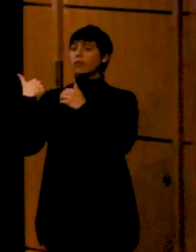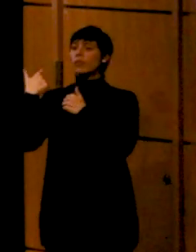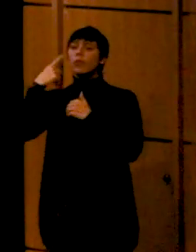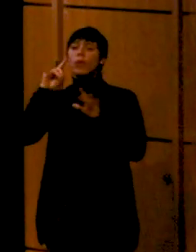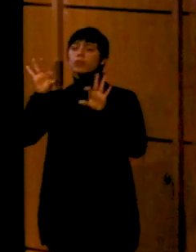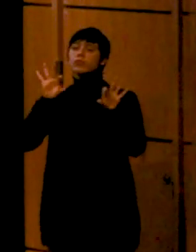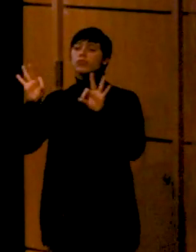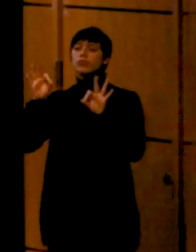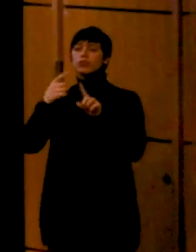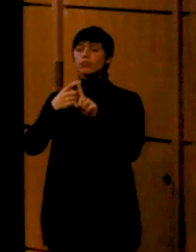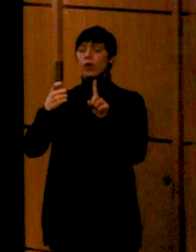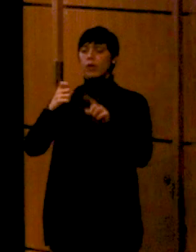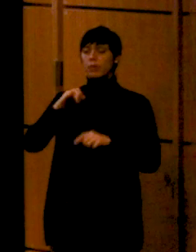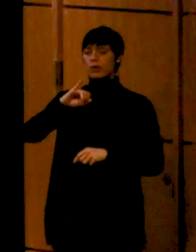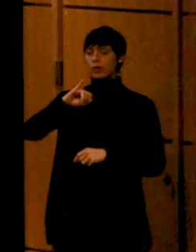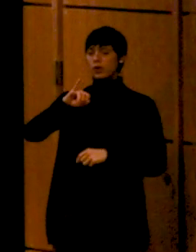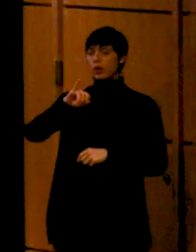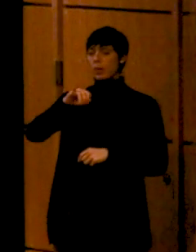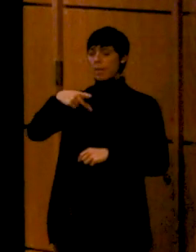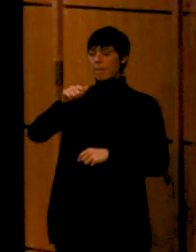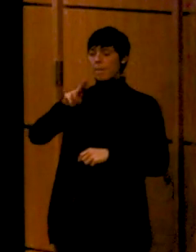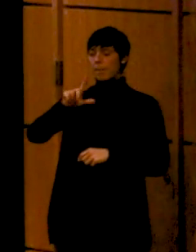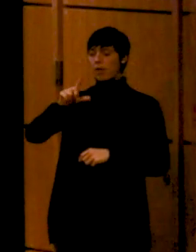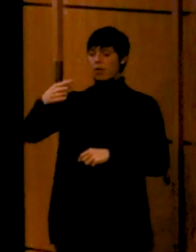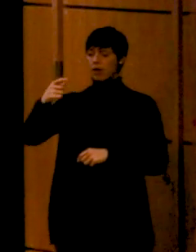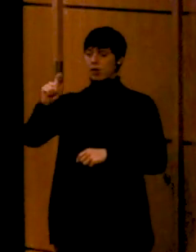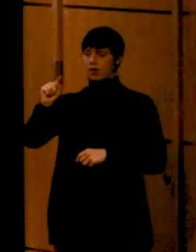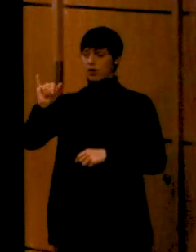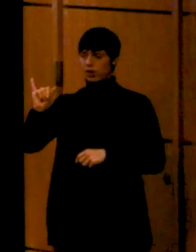Dawson received his doctorate from the Institute of Fine Arts at New York University.